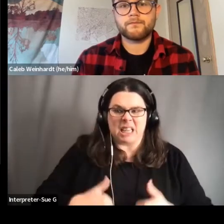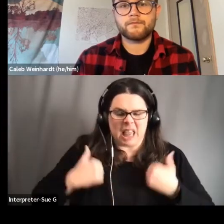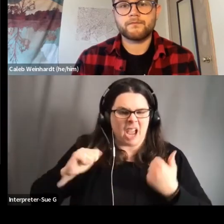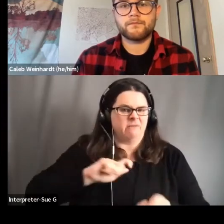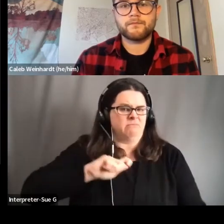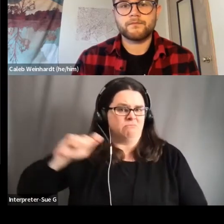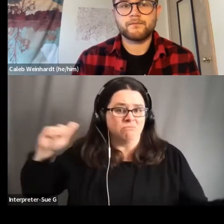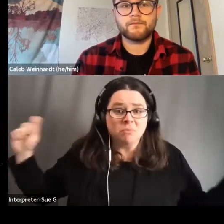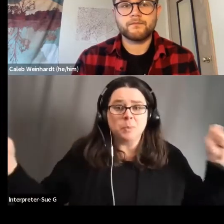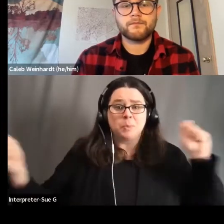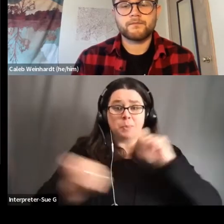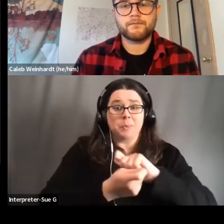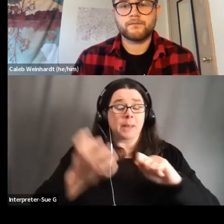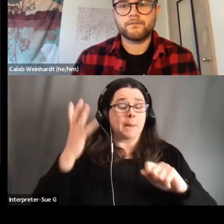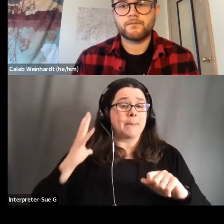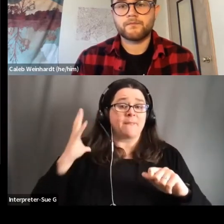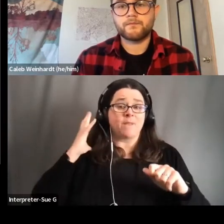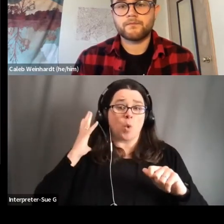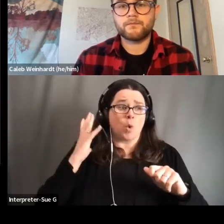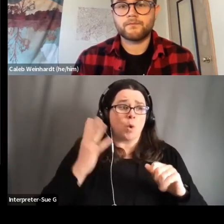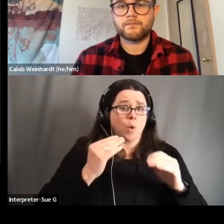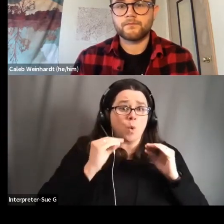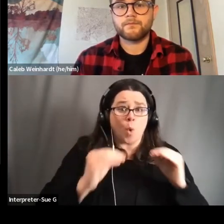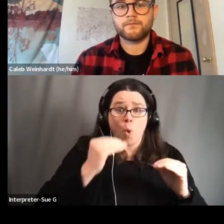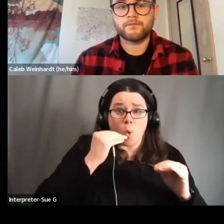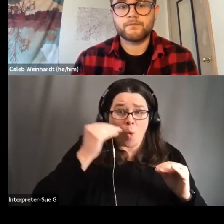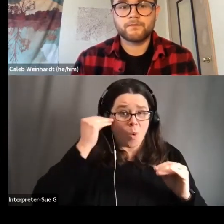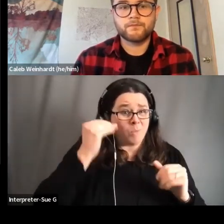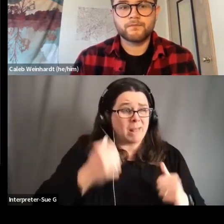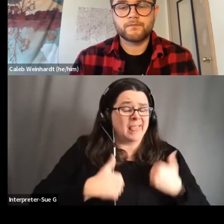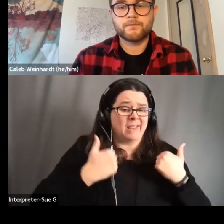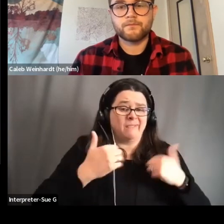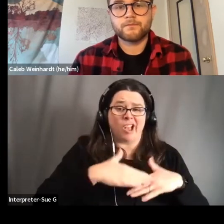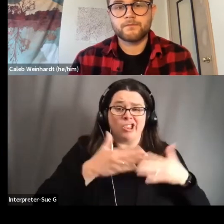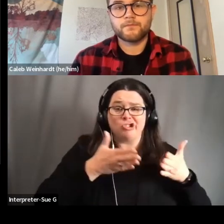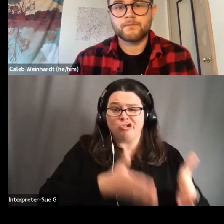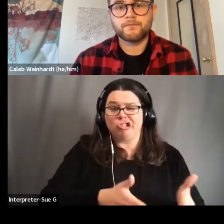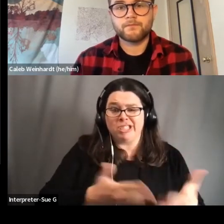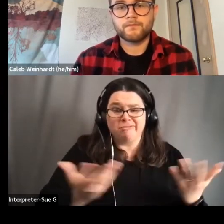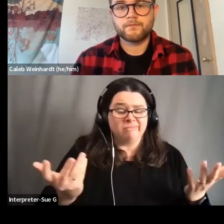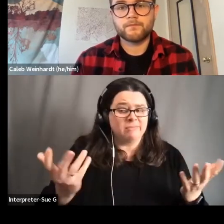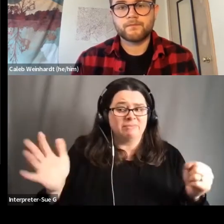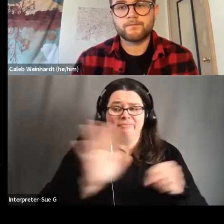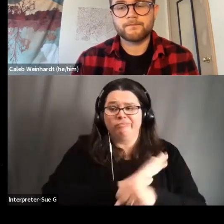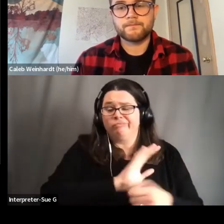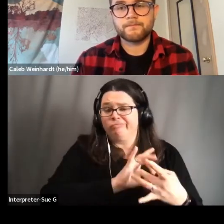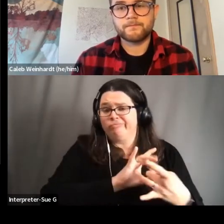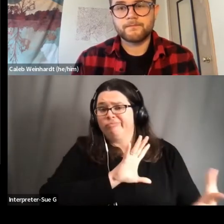Going from being you know, homeless, living on the streets, completely separated from his family